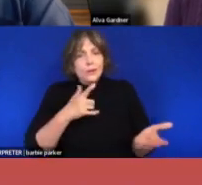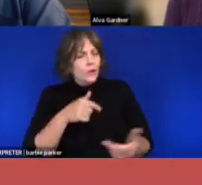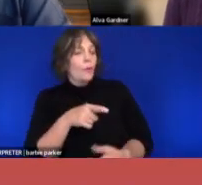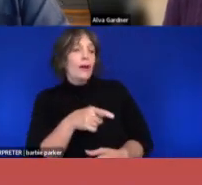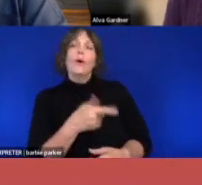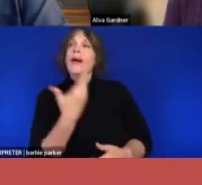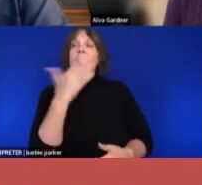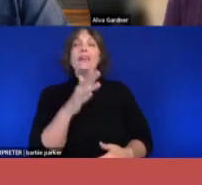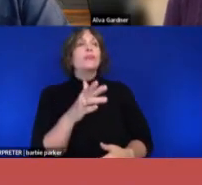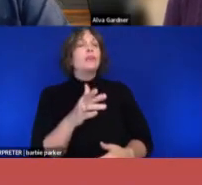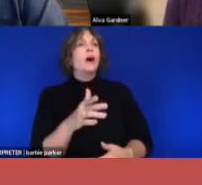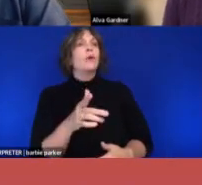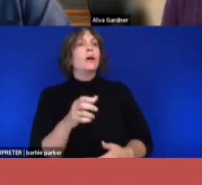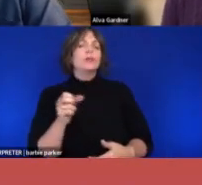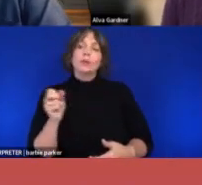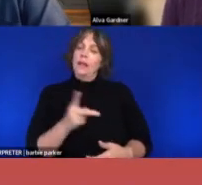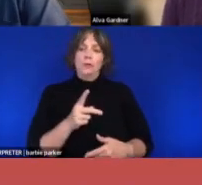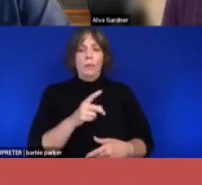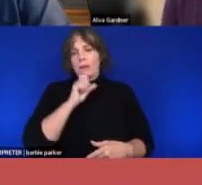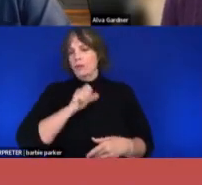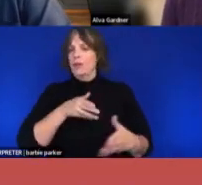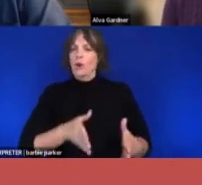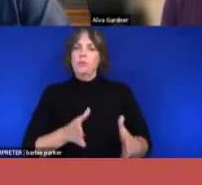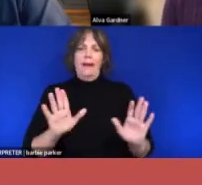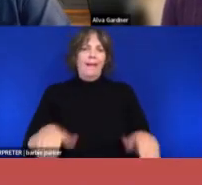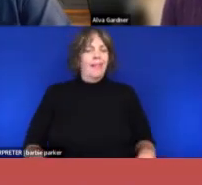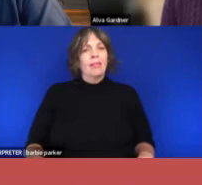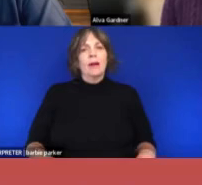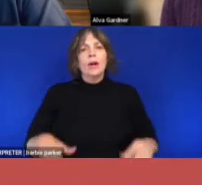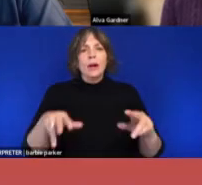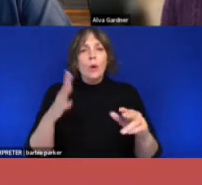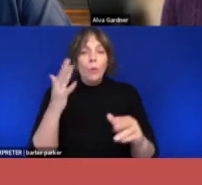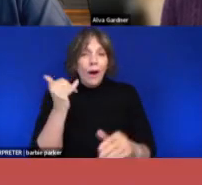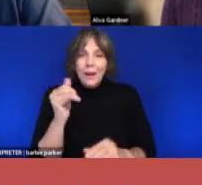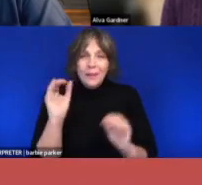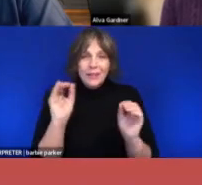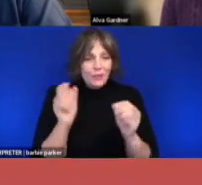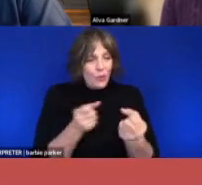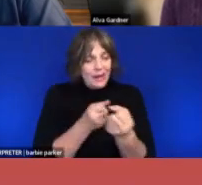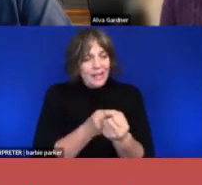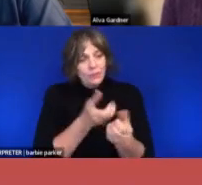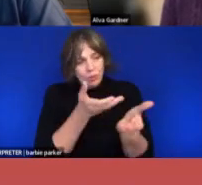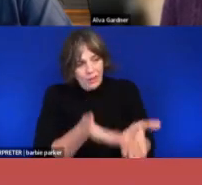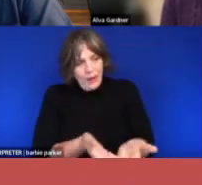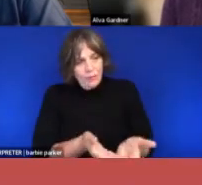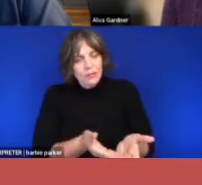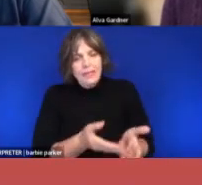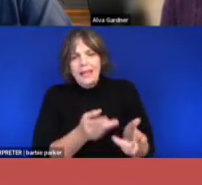Okay, go back to the old way. That's because no one's ever supported them in figuring out